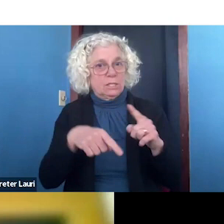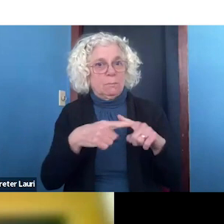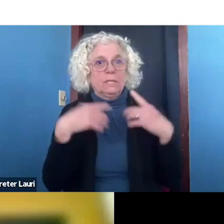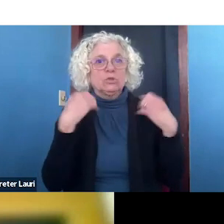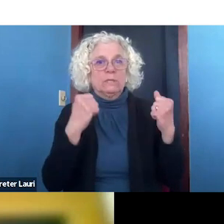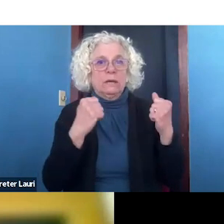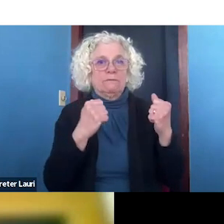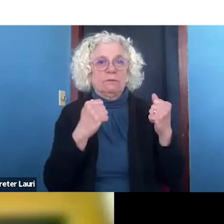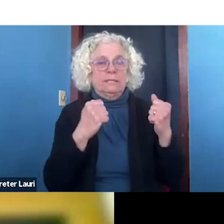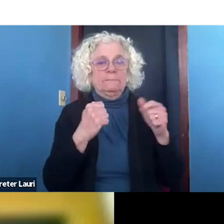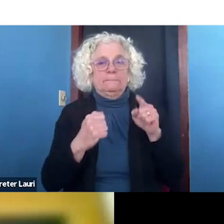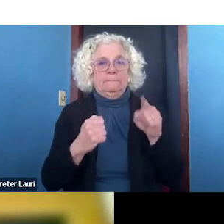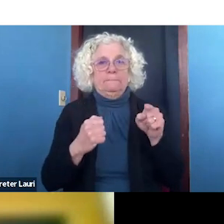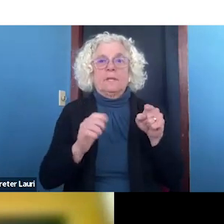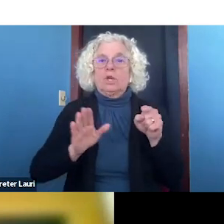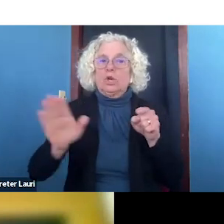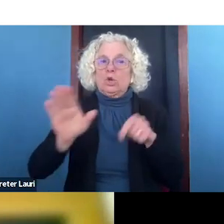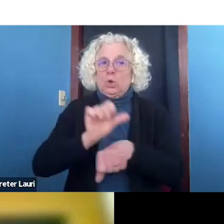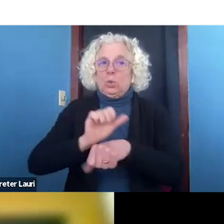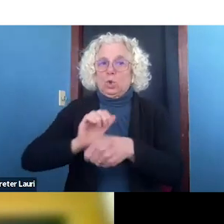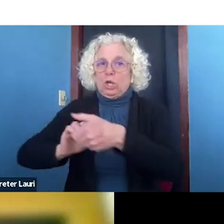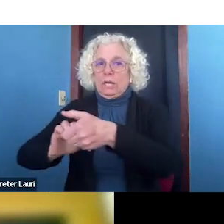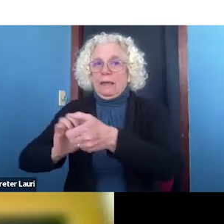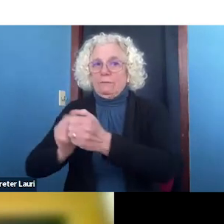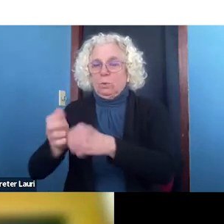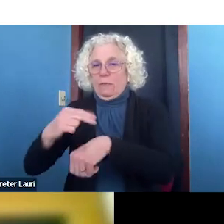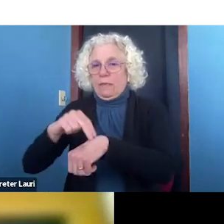for collaborative efforts with the National Governors Association